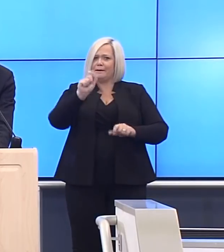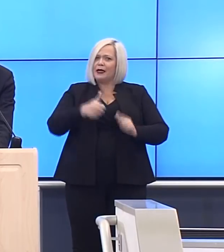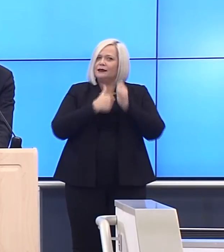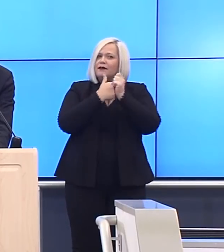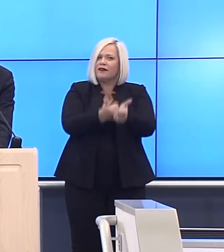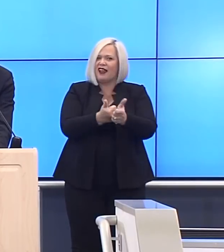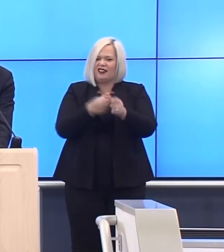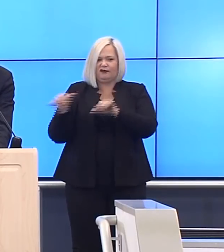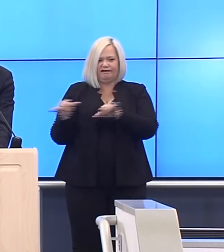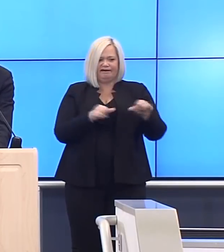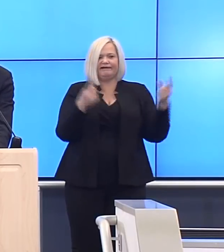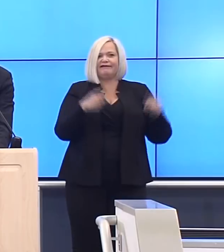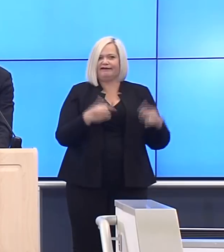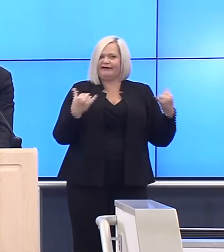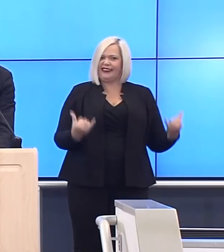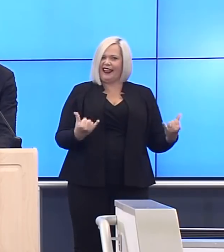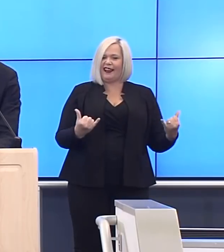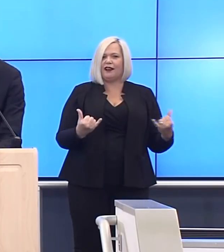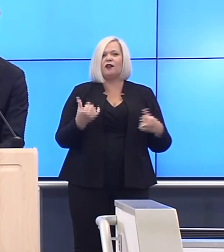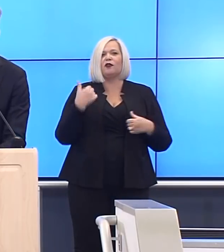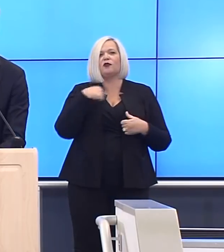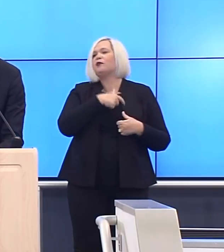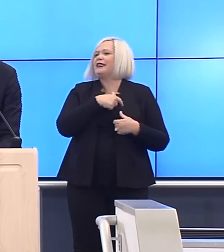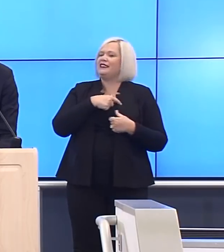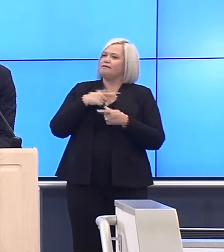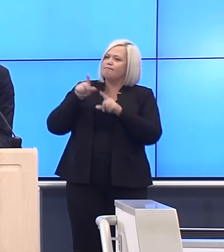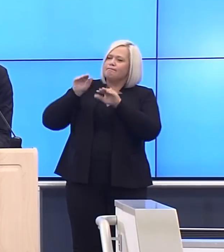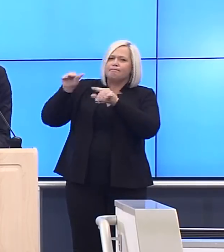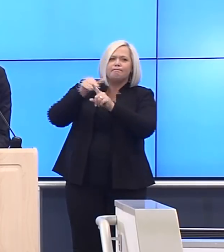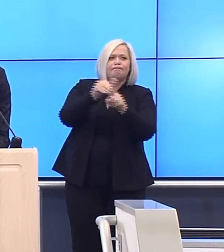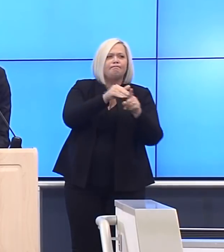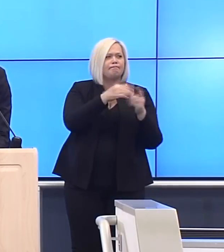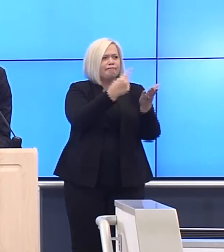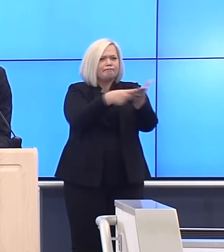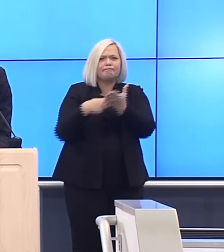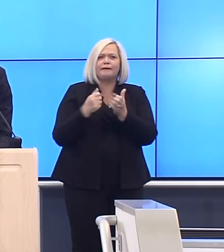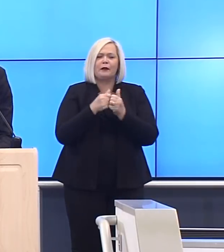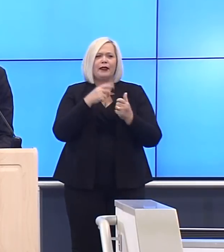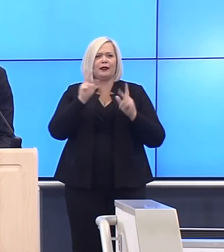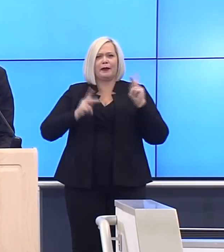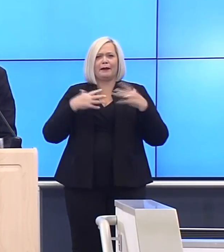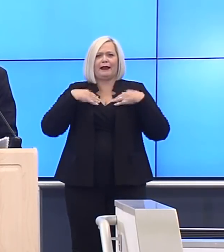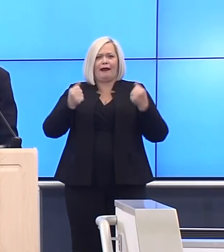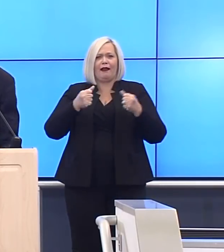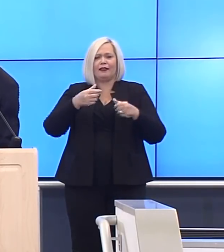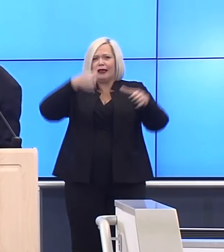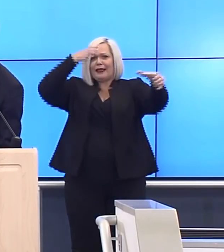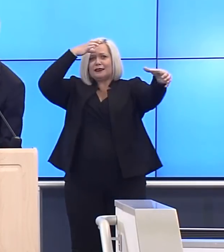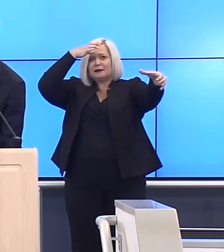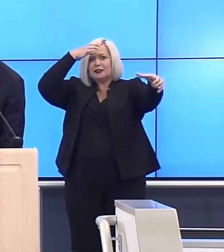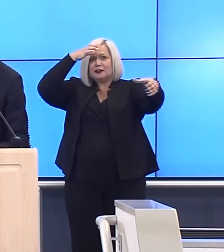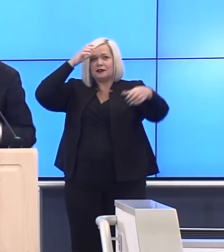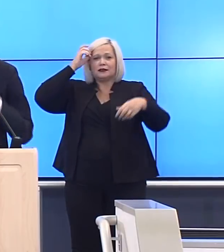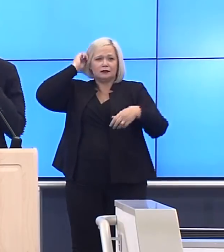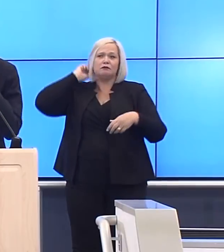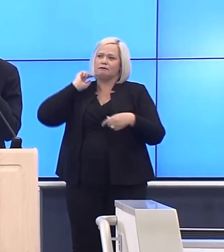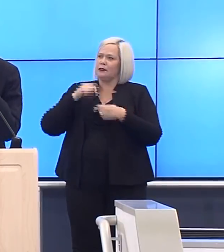FLU 100 YEARS AGO. OUR ACTIONS NOW ECHO ACTIONS OF THAT. AND EXPERIENCE REFLECT INPUT FROM PUBLIC HEALTH EXPERTS AND